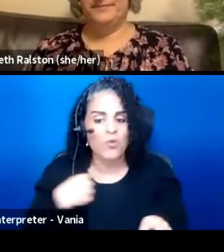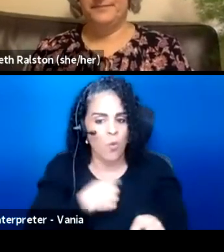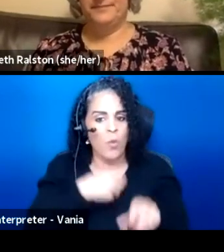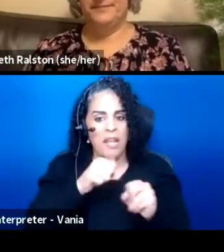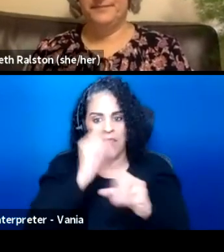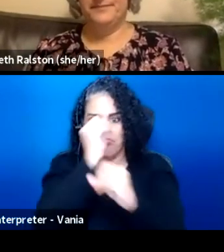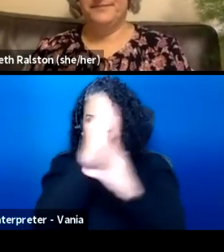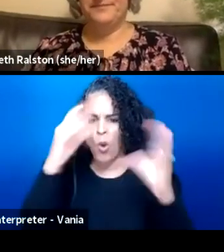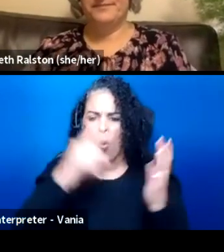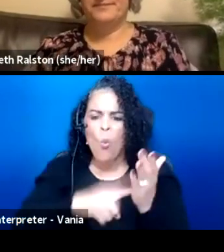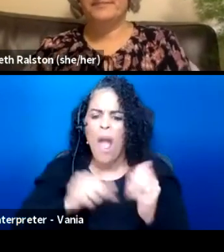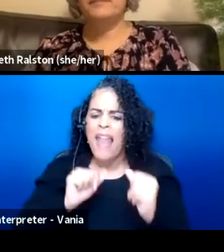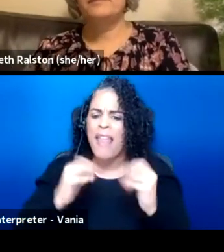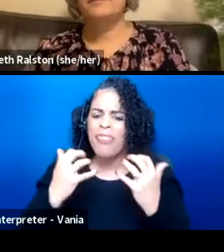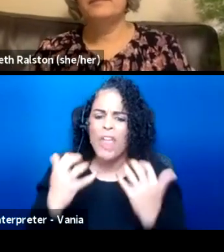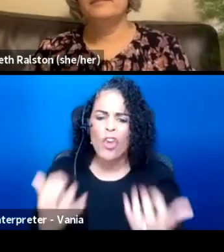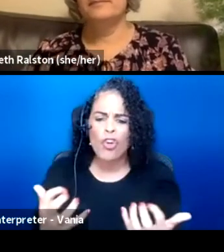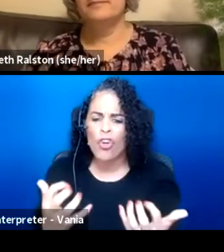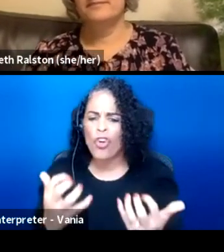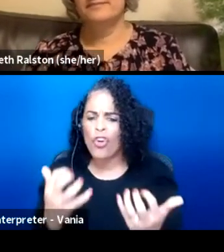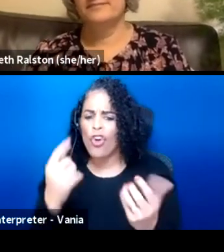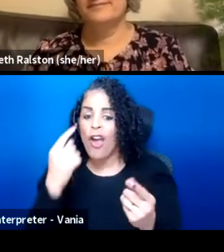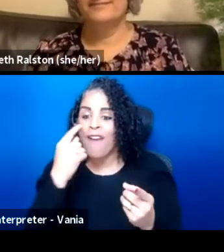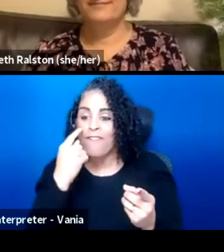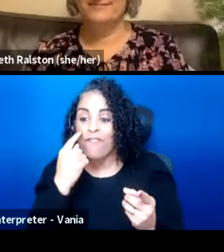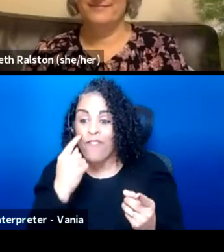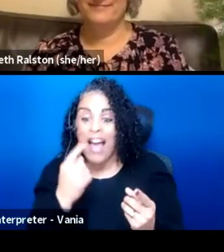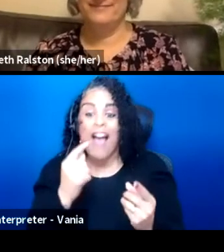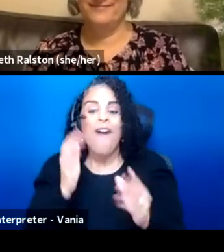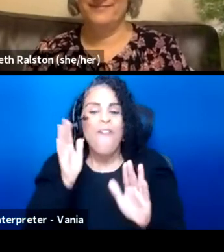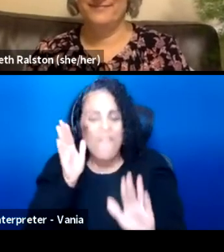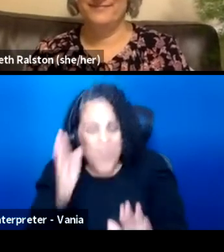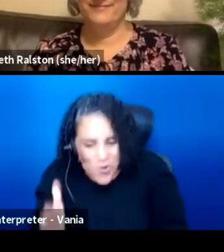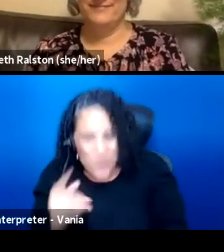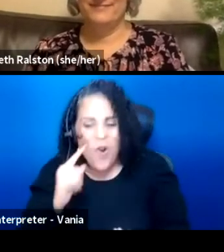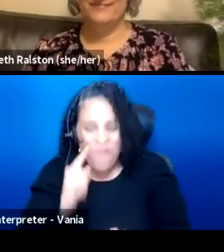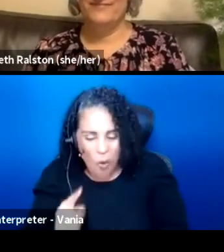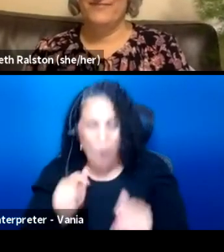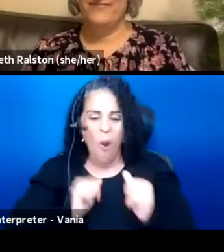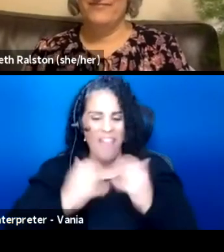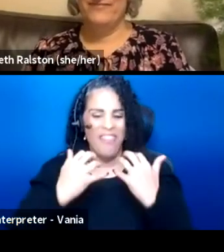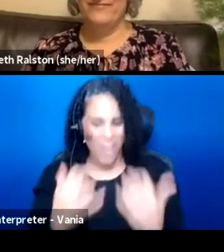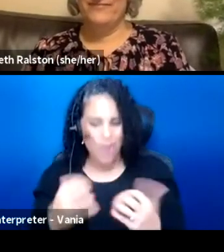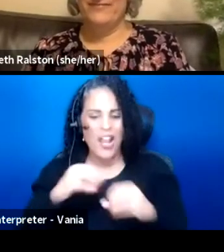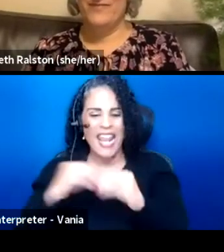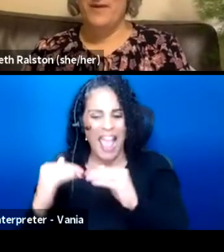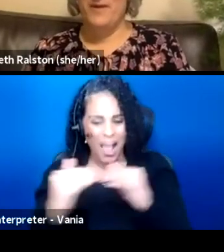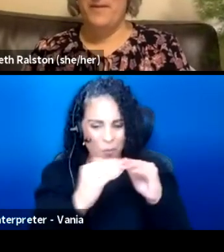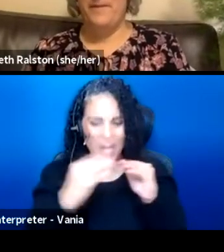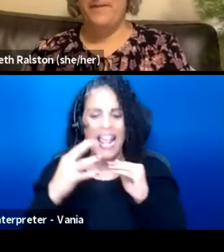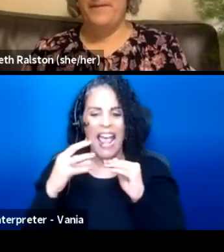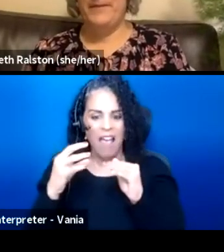what a theater, a theater for, a future for theater in equity and justice looks like